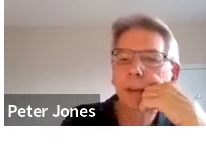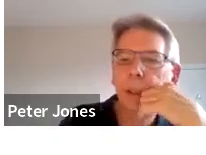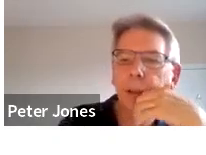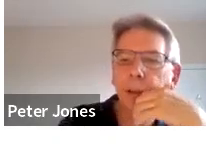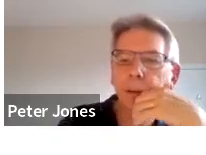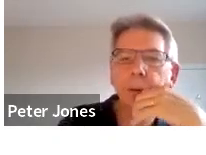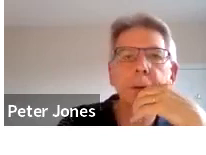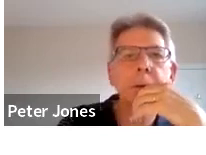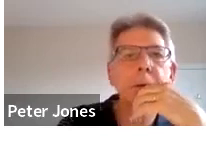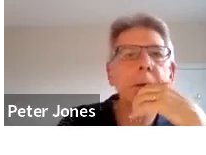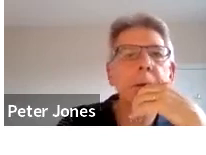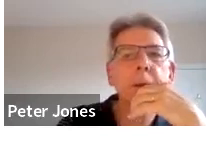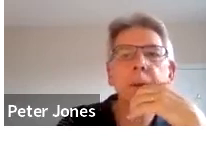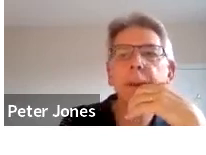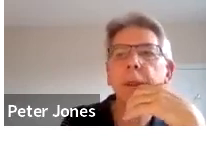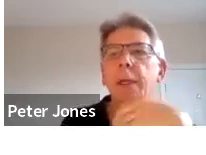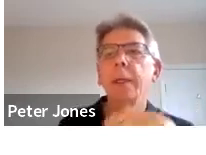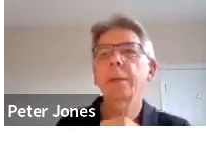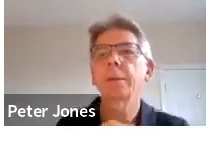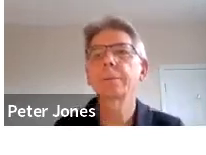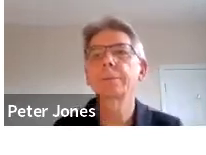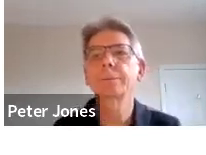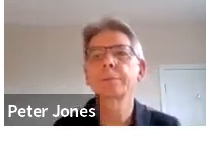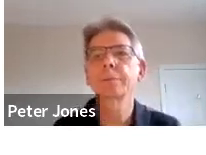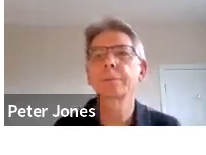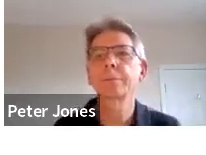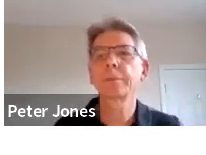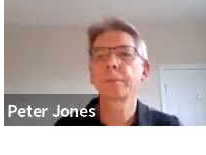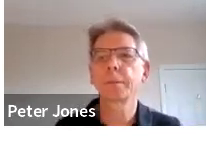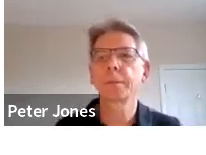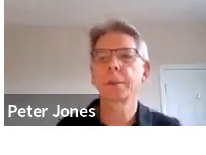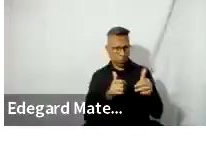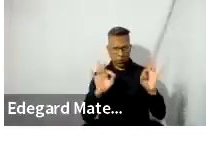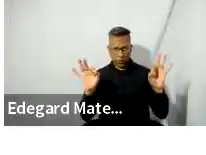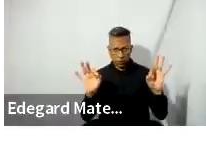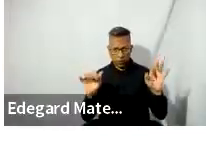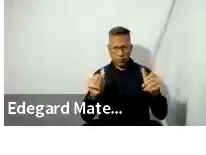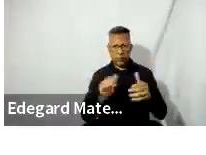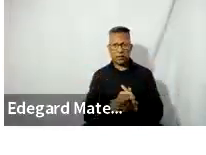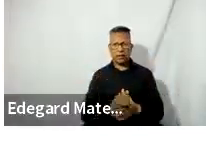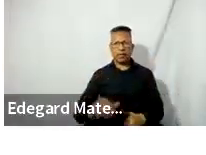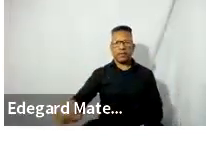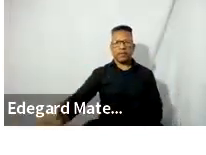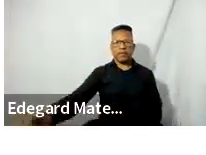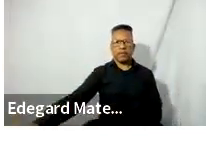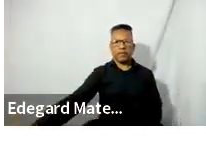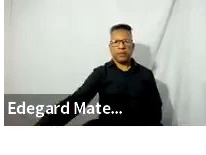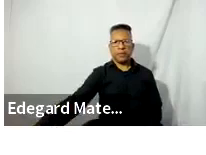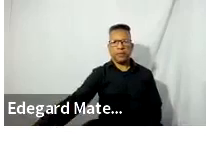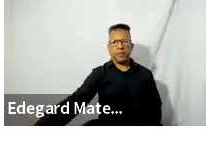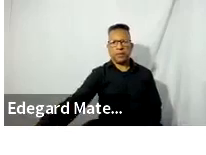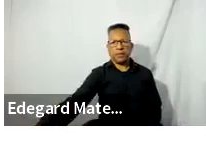Sounds good friends. Can you see Can you see that? Okay, Okay.